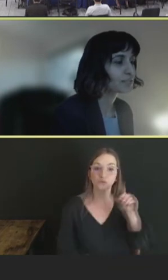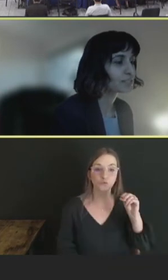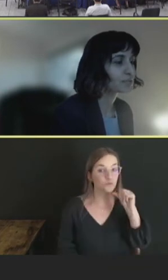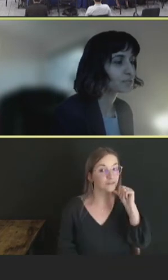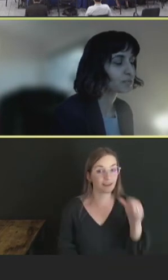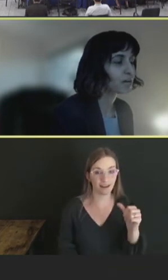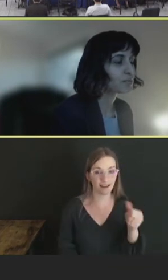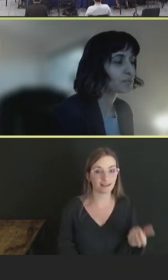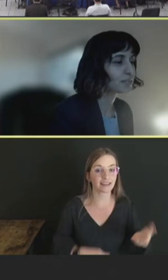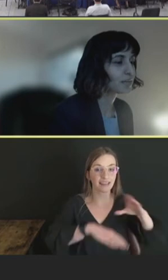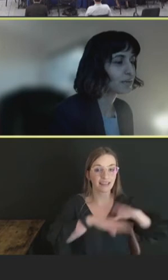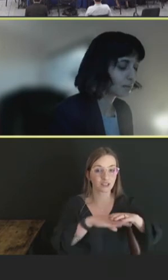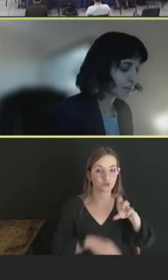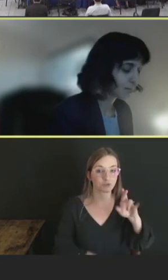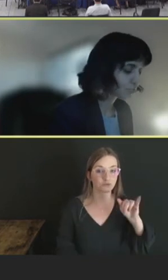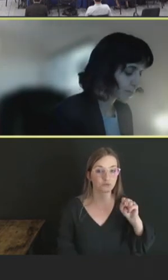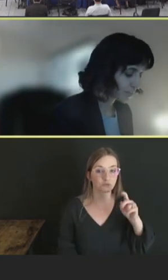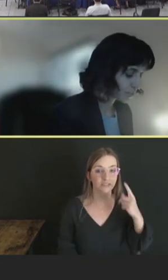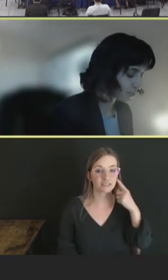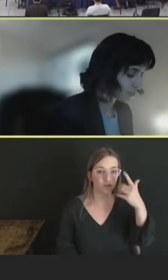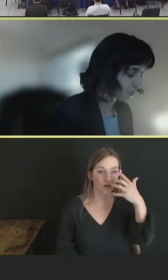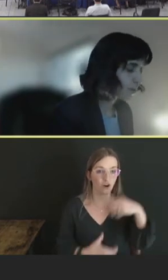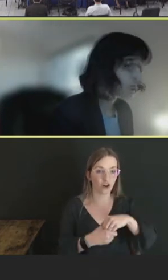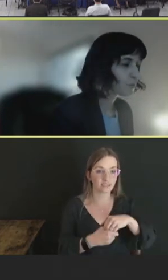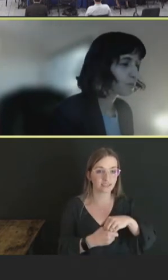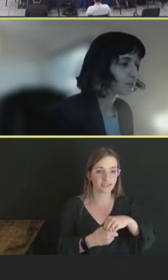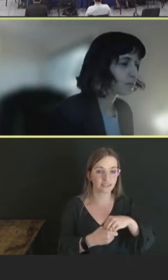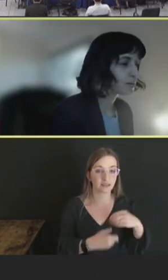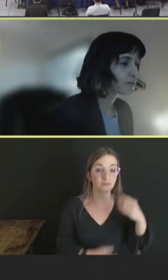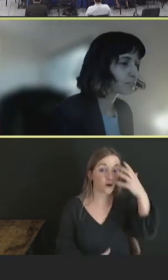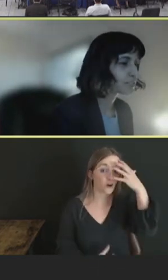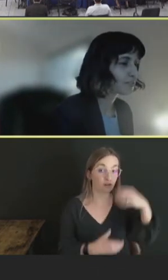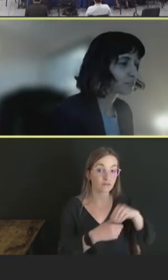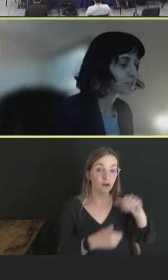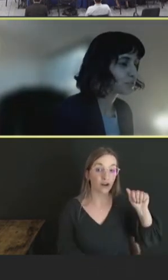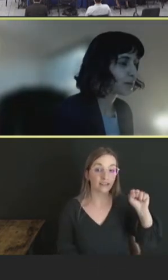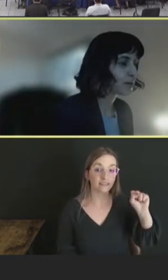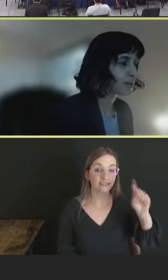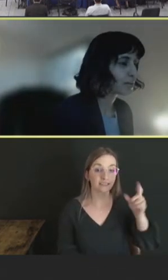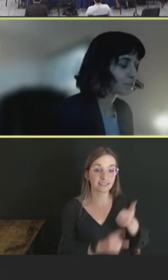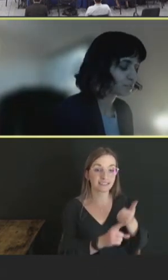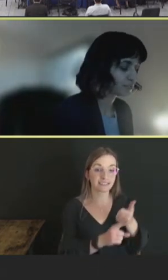autism is predominantly a genetic disorder within an inheritance of up to 80 percent.